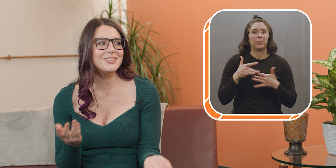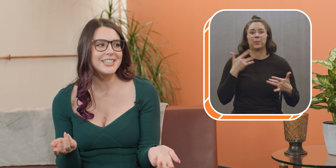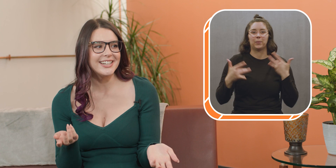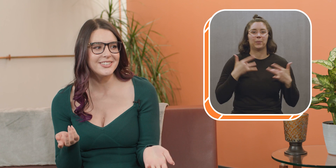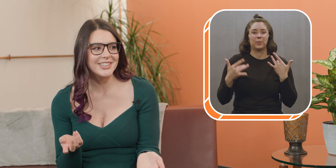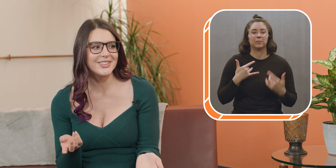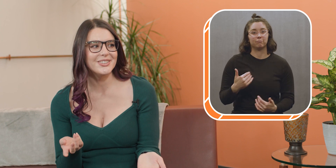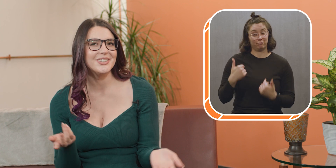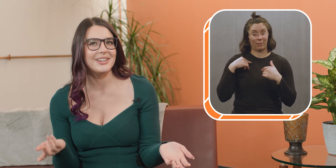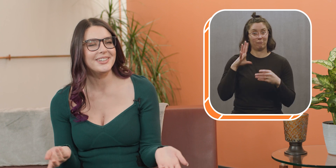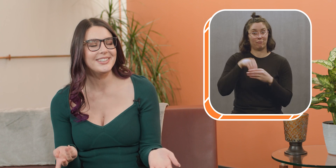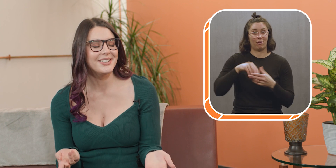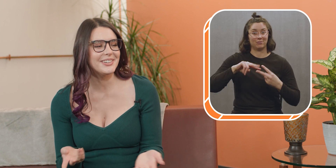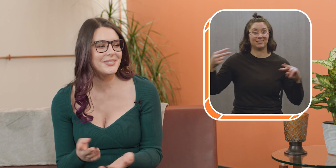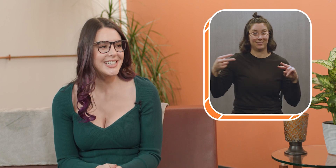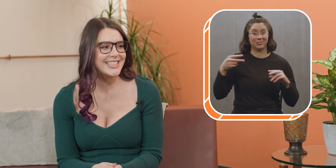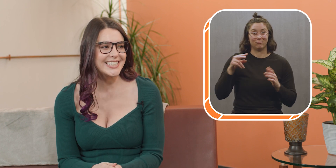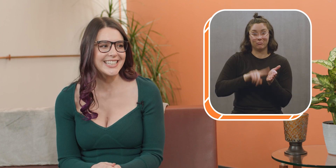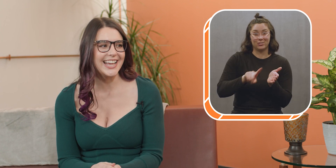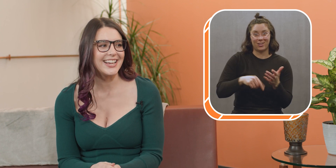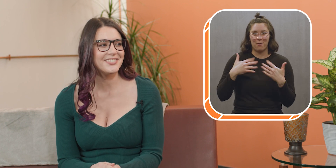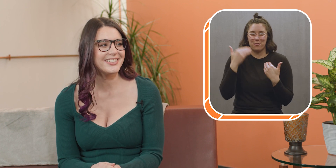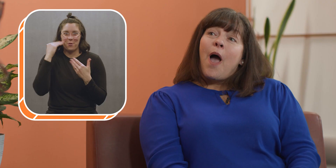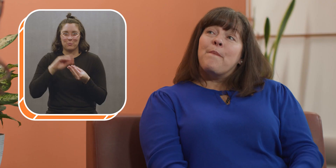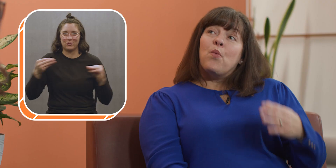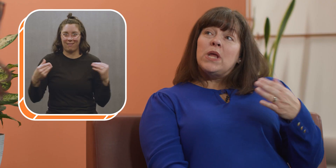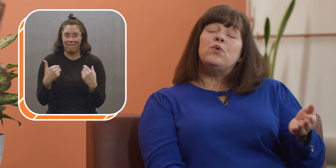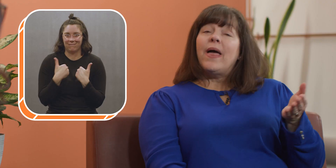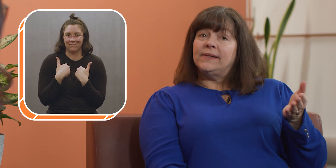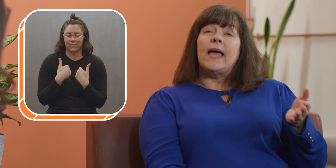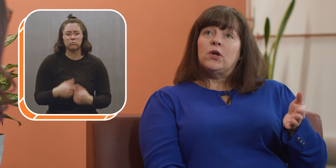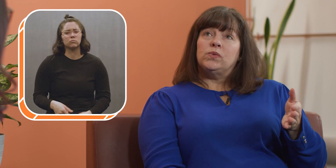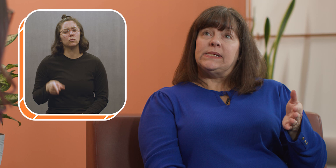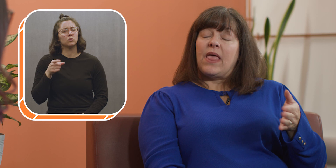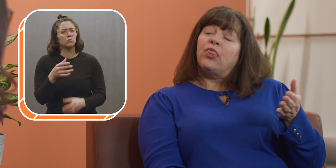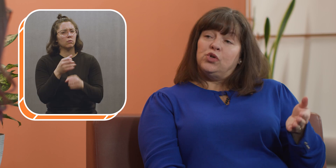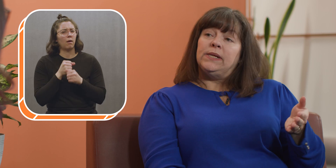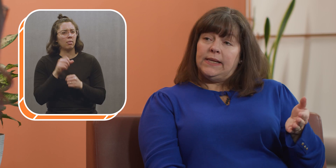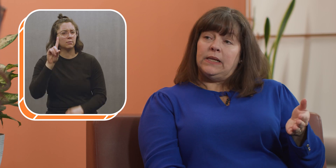I do genetics research, so I want to know what mutations I have. But when you got the diagnosis at 13,